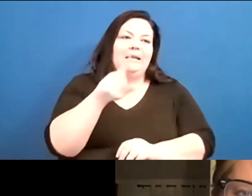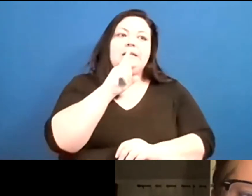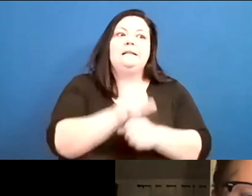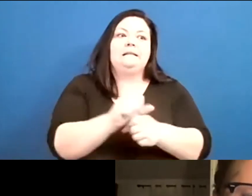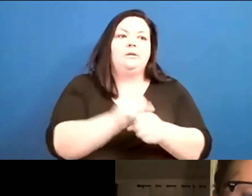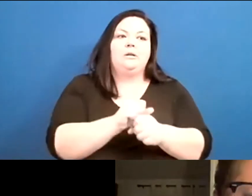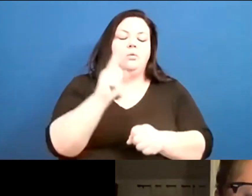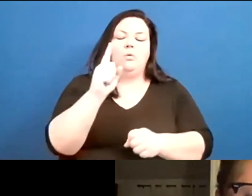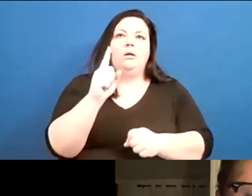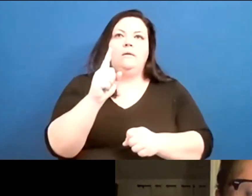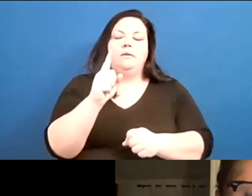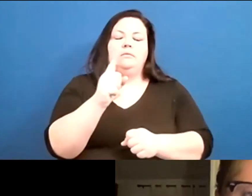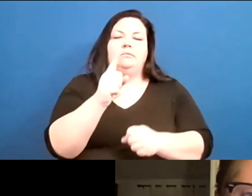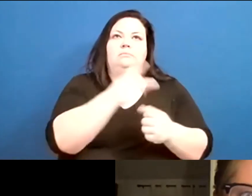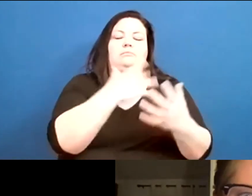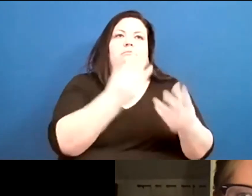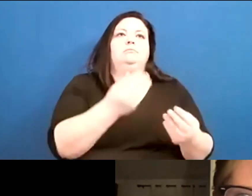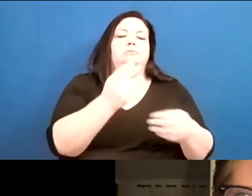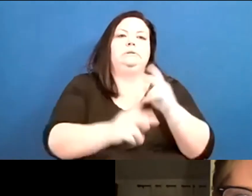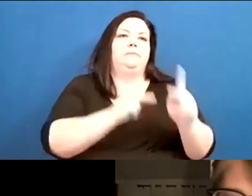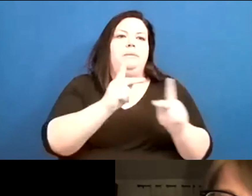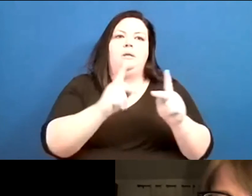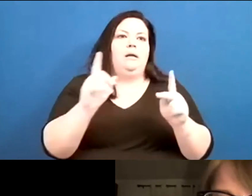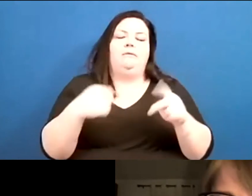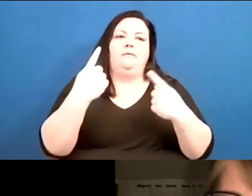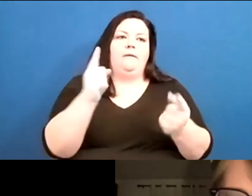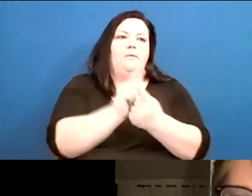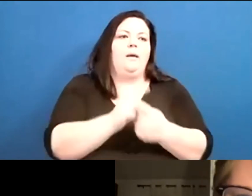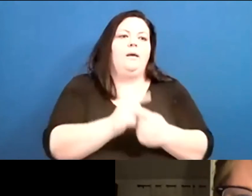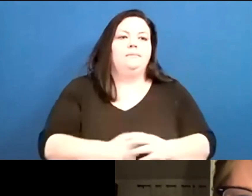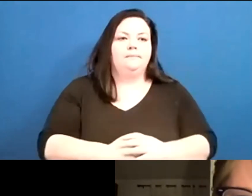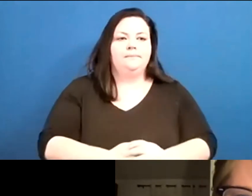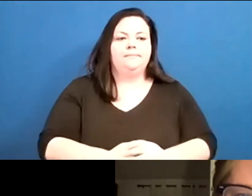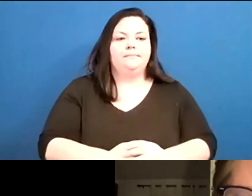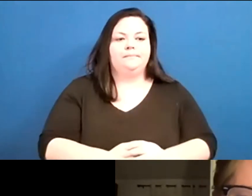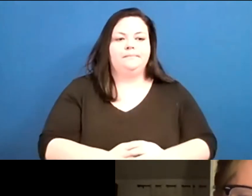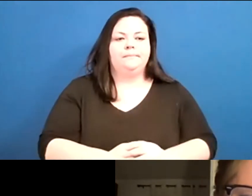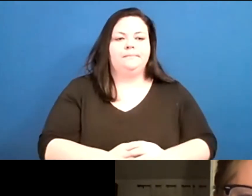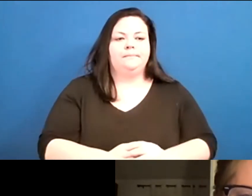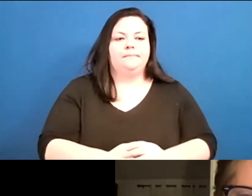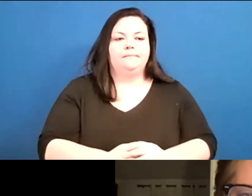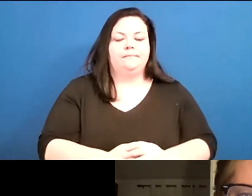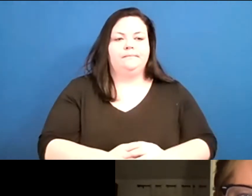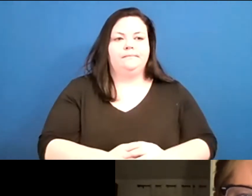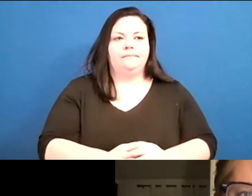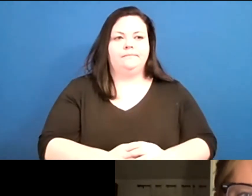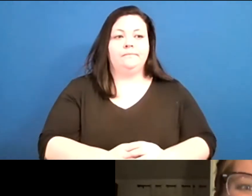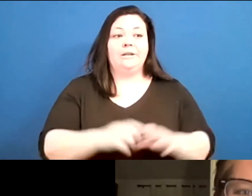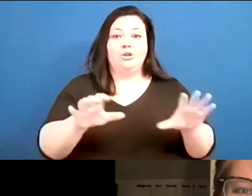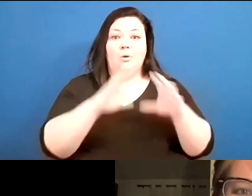generous people I've ever met in my entire lives, he's just, oh, and to do it, yeah on a teaching farm? he must have been freaking out, he